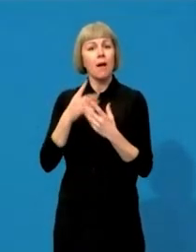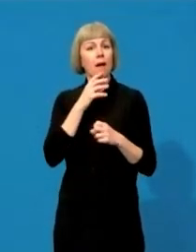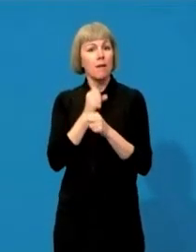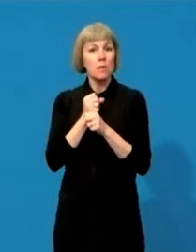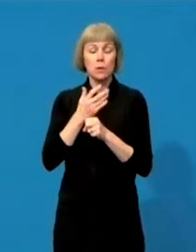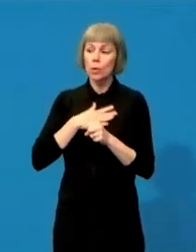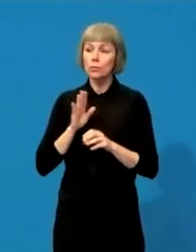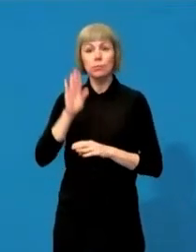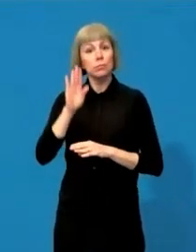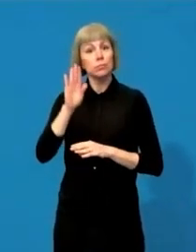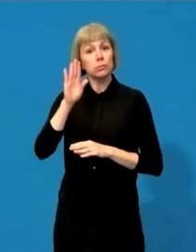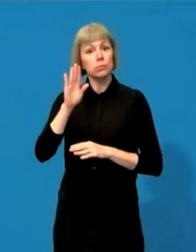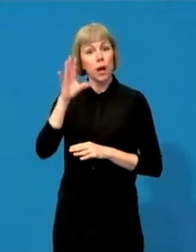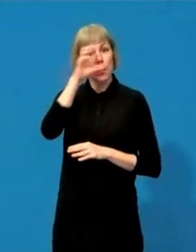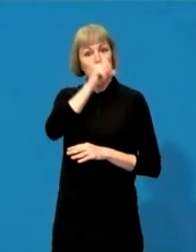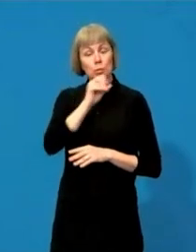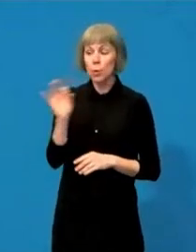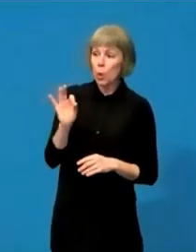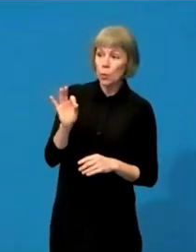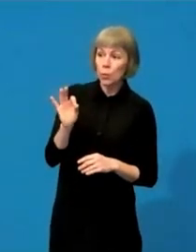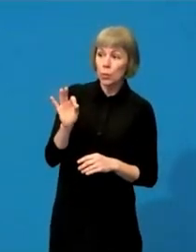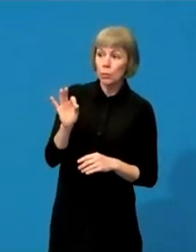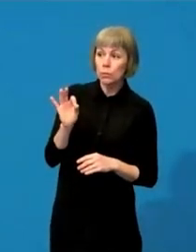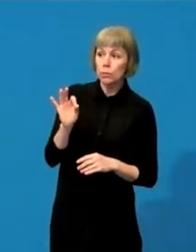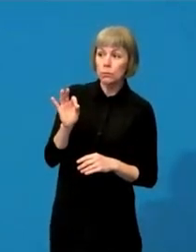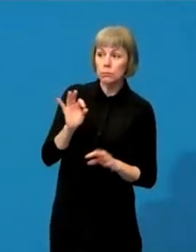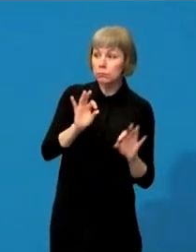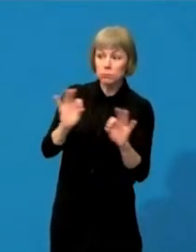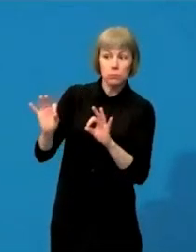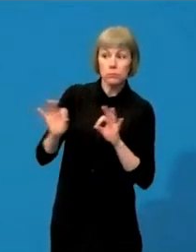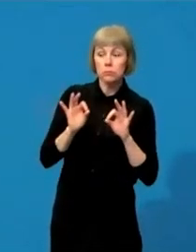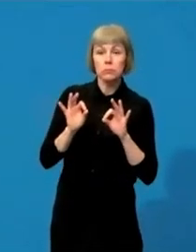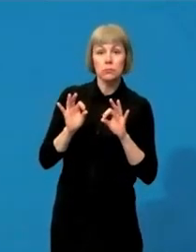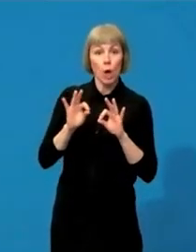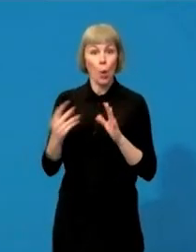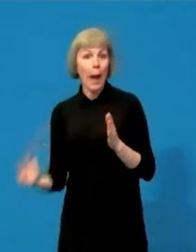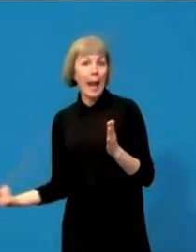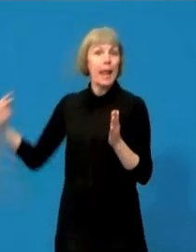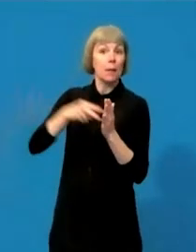I assume nobody does, but I will just check. Unless anybody leaps to their feet, I assume there are no questions.